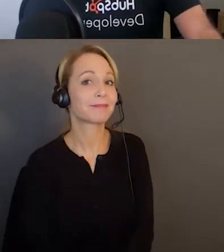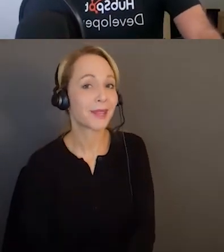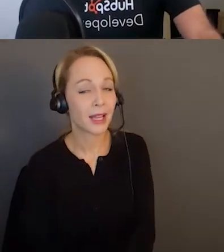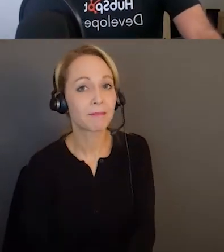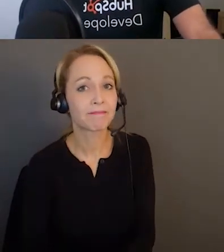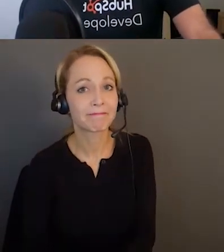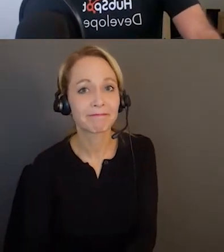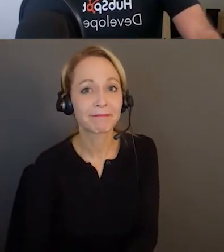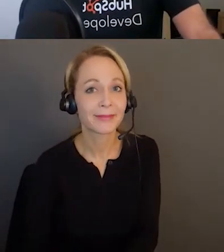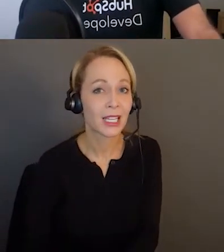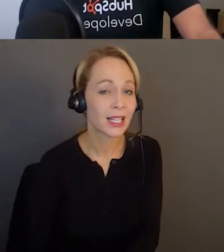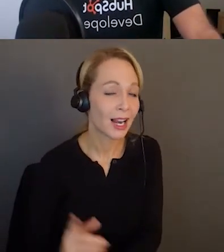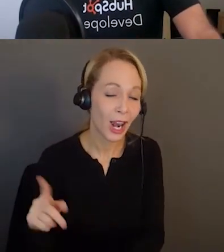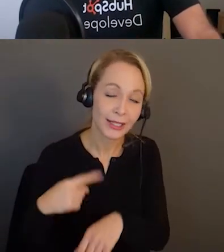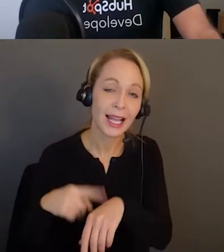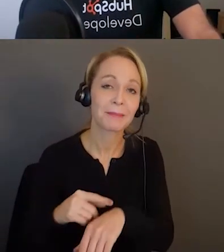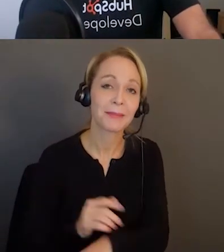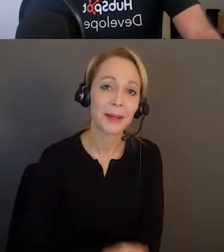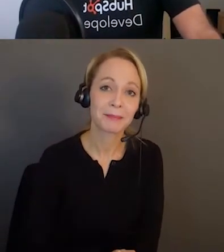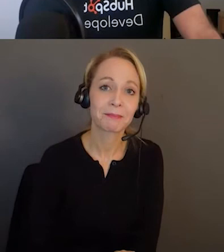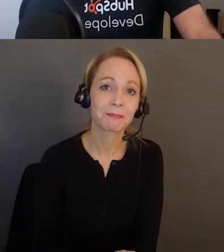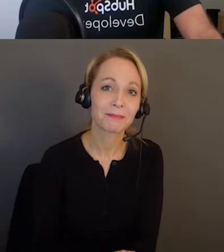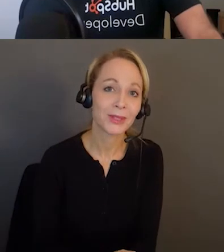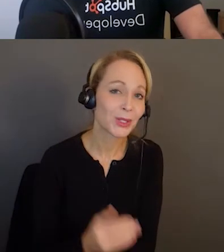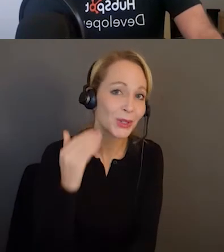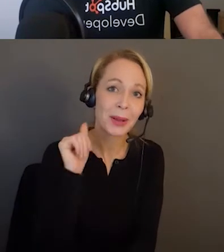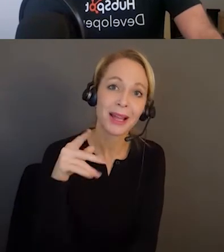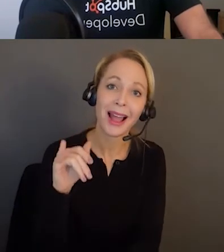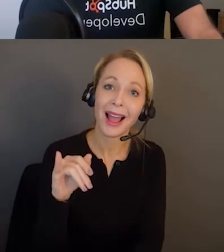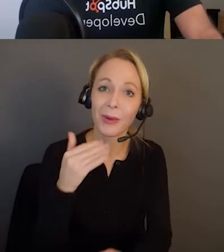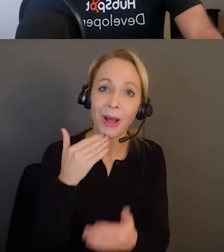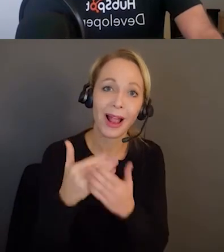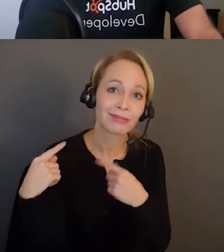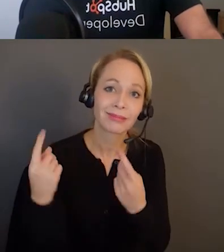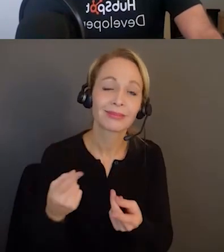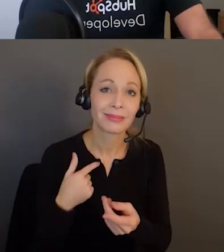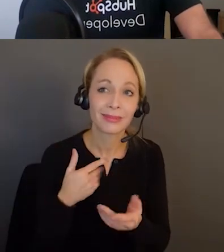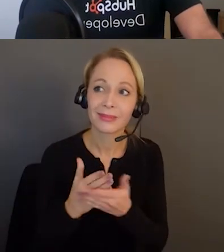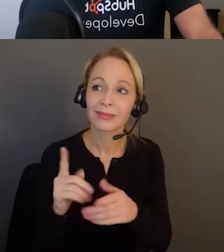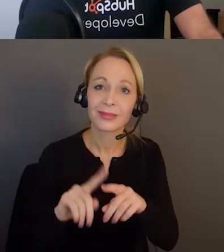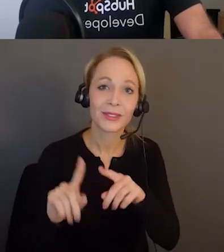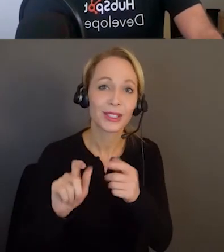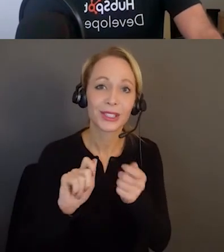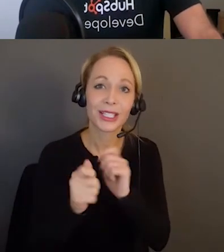VERY LONG TIME. KNOW THE API VERY WELL AND HAVE GONE THROUGH THE DIFFERENT CHANGES IN API.